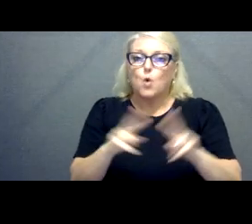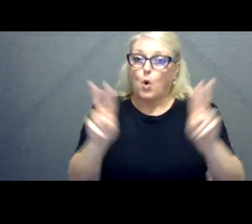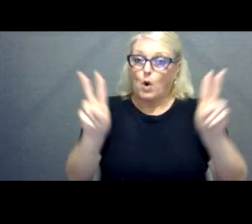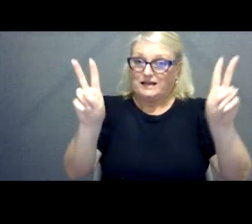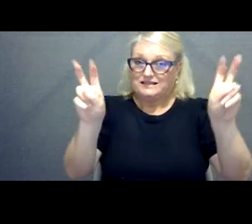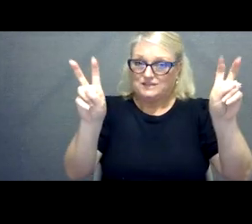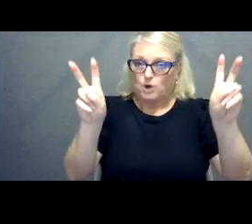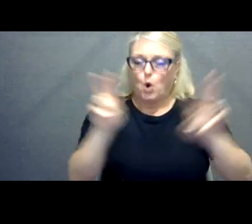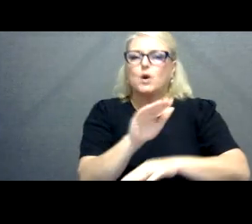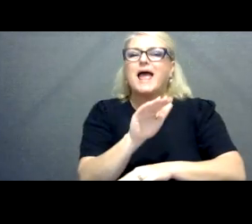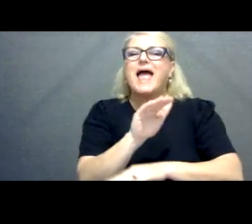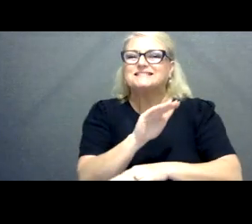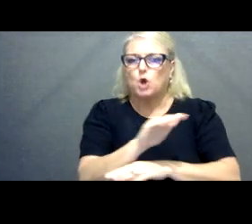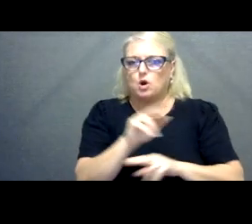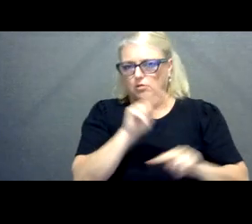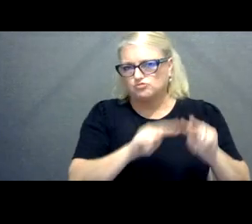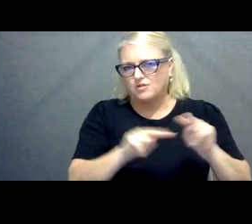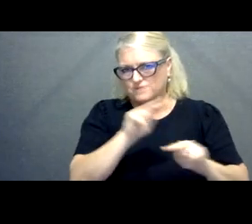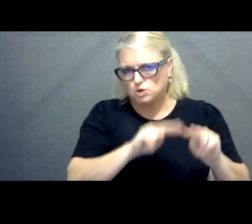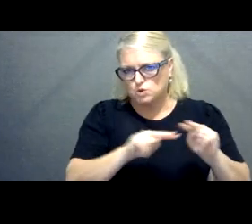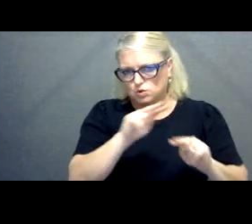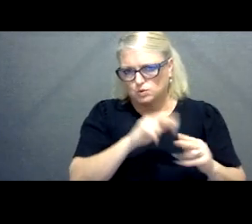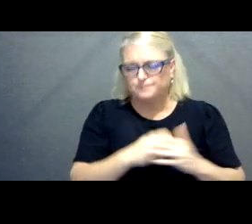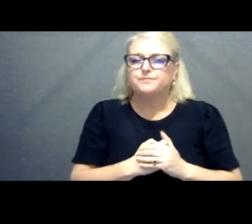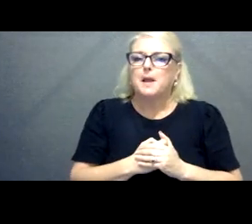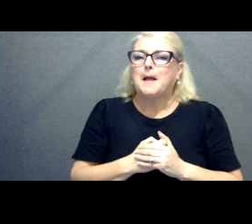we can help people with that so if you just want to call through and talk that's a little bit more